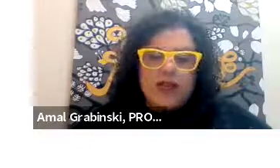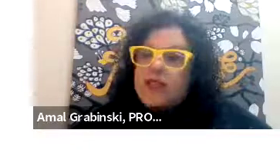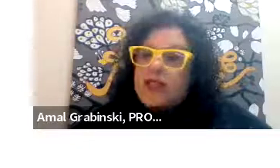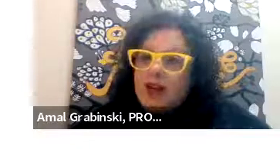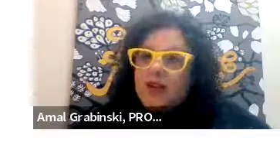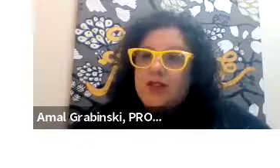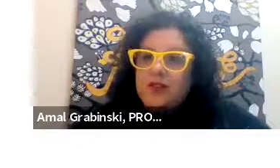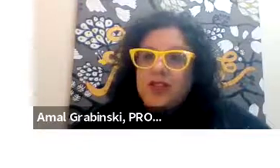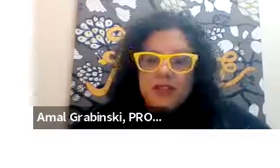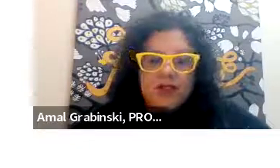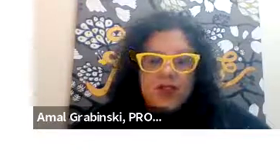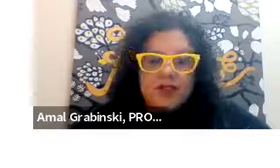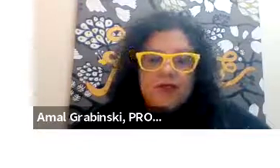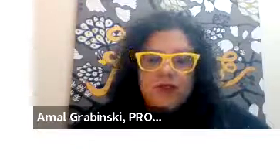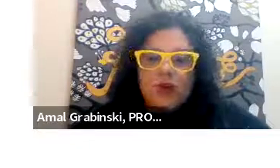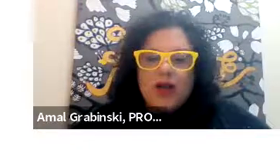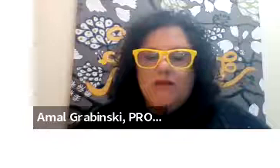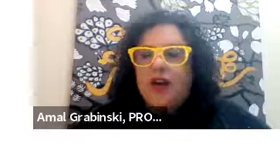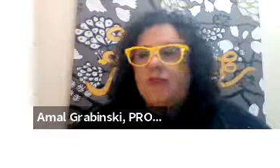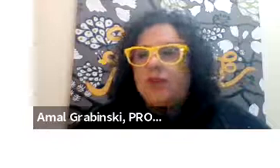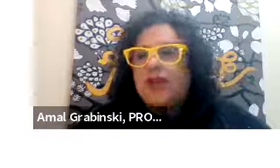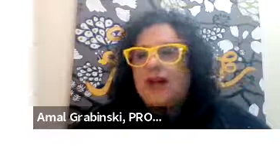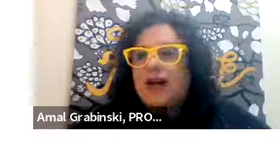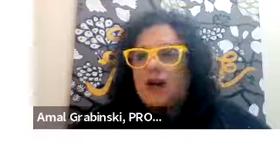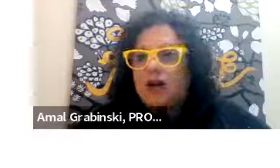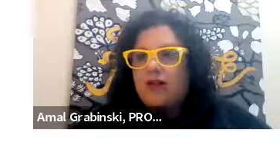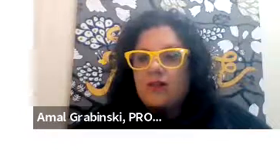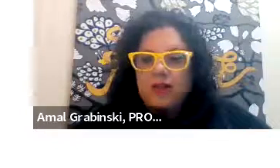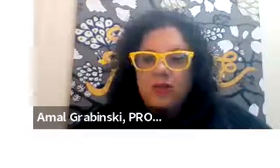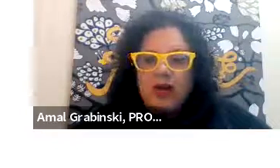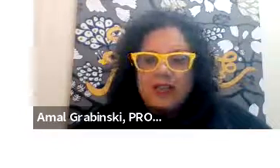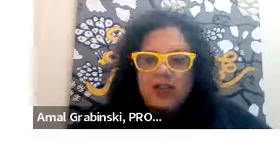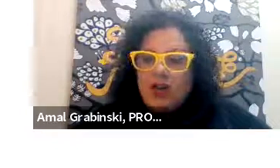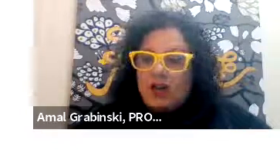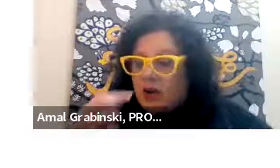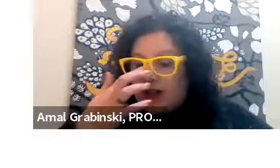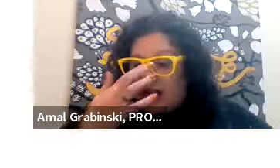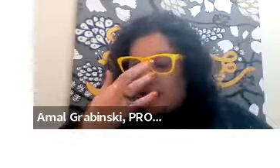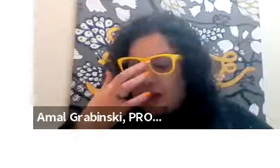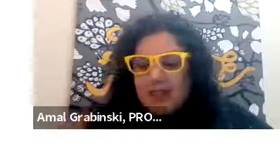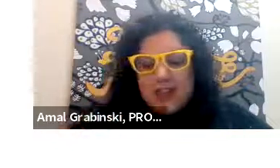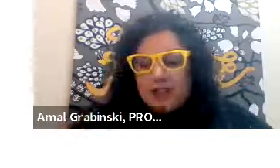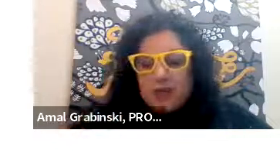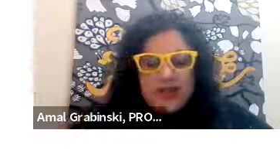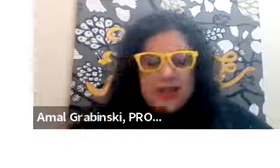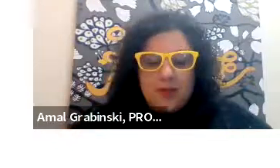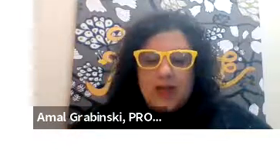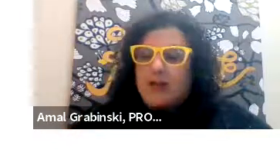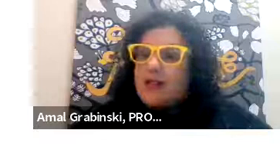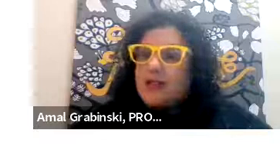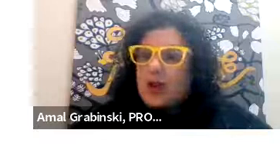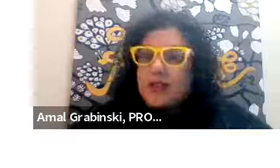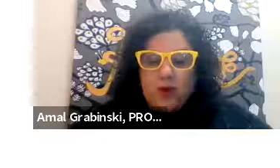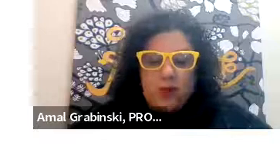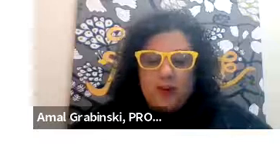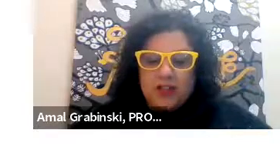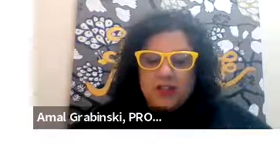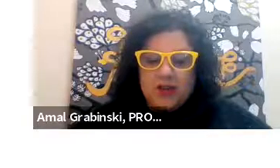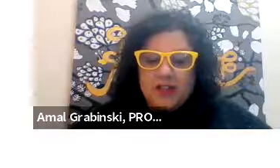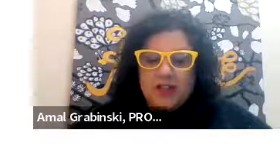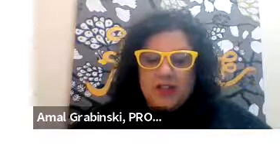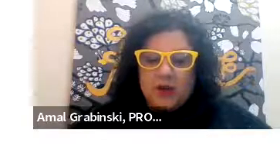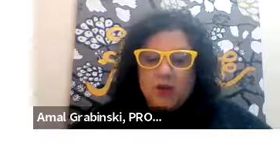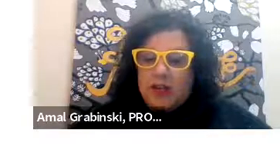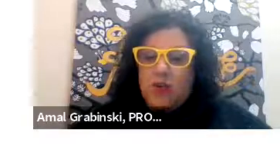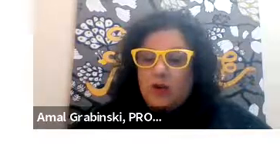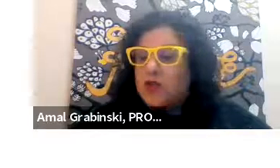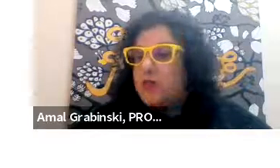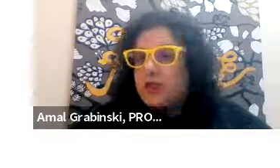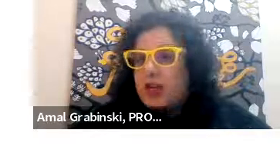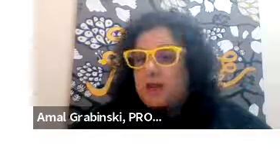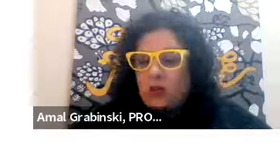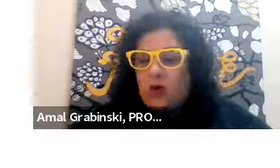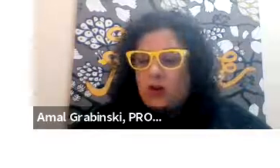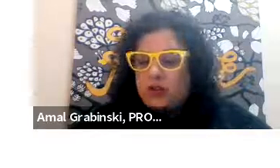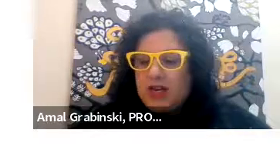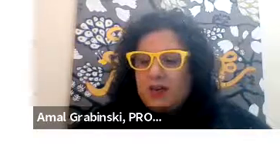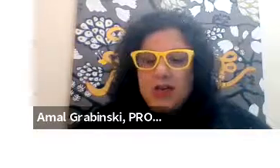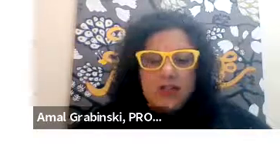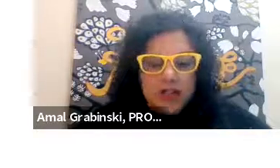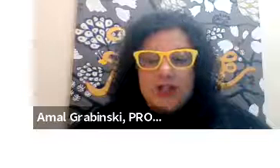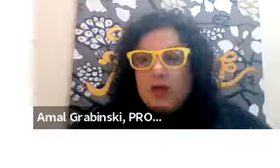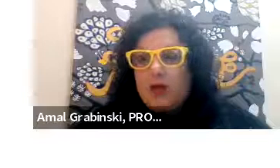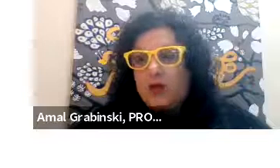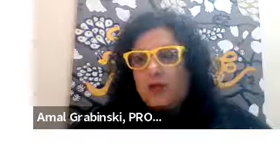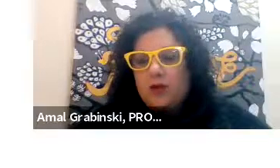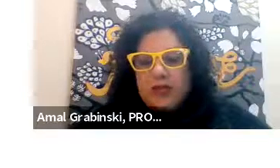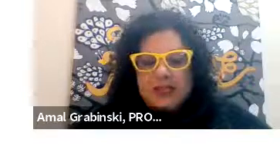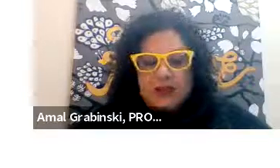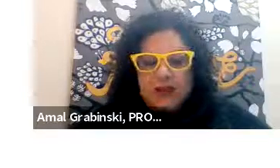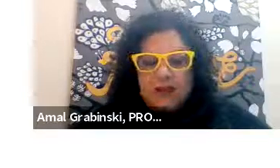Amal Grabinski, PROVAIL (she/her): Was $17 and 42 cents a full 25% higher than minimum wage, knowing this it shouldn't surprise anybody that direct support professionals across the state need to work multiple jobs and work overtime, just to be able to afford a place to live.